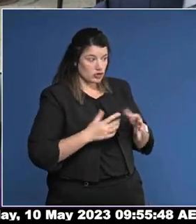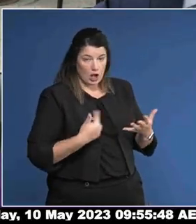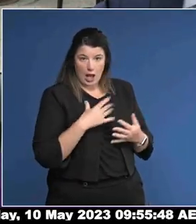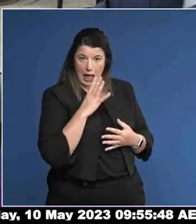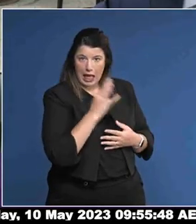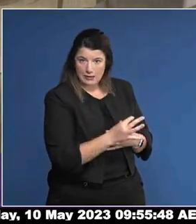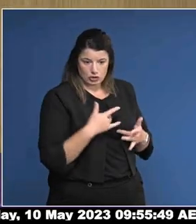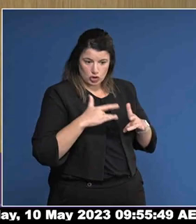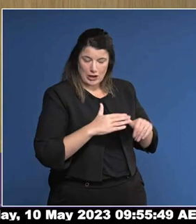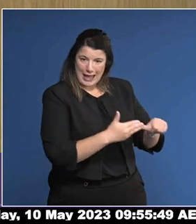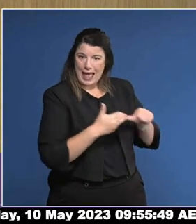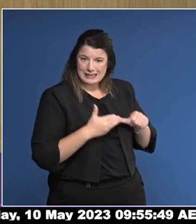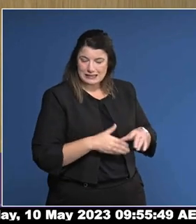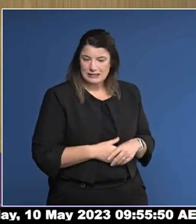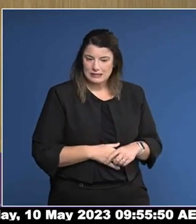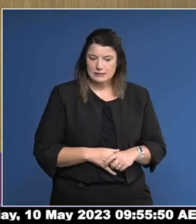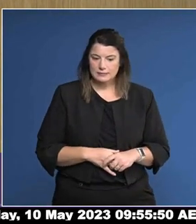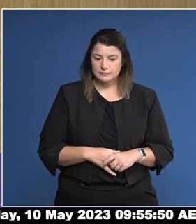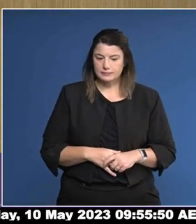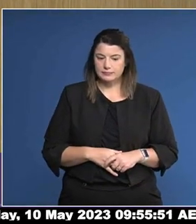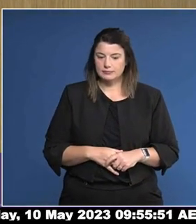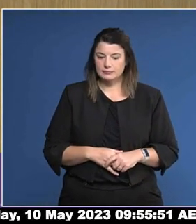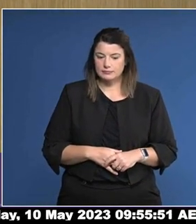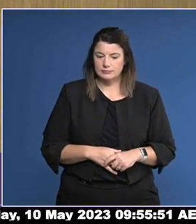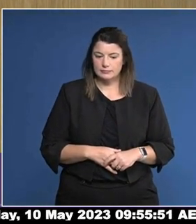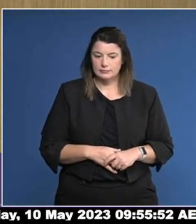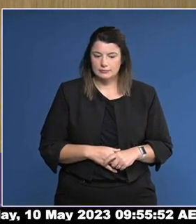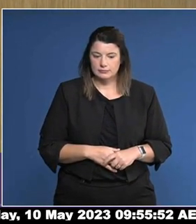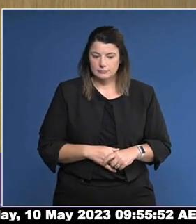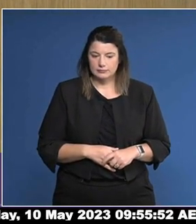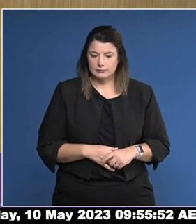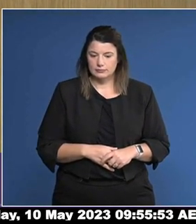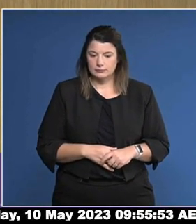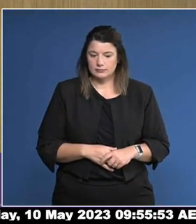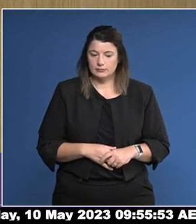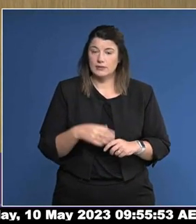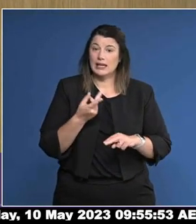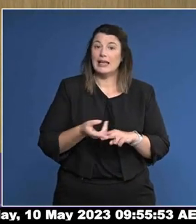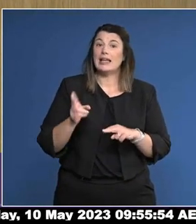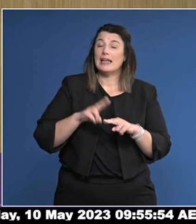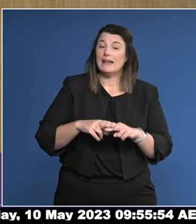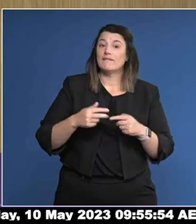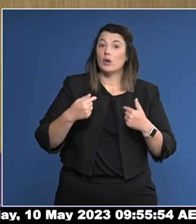Ms Eastman, if we had unsubstantiated every outcome, then I think you would have a point.